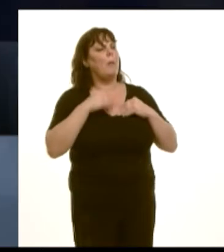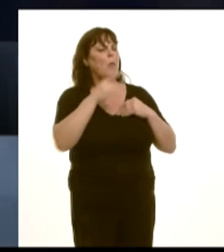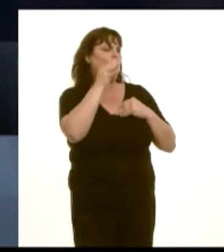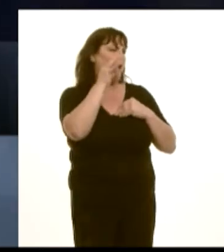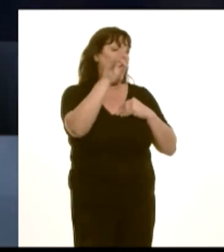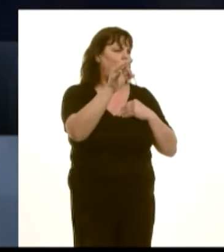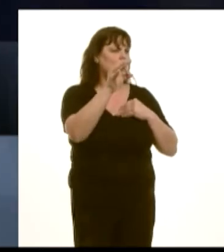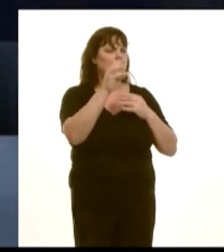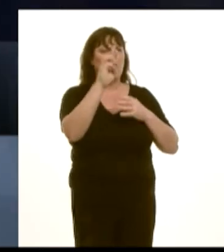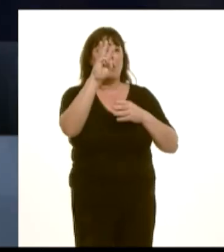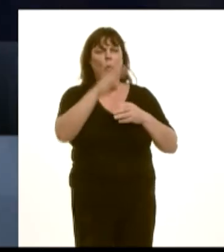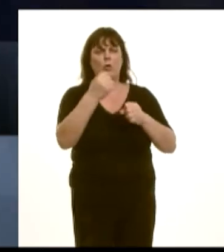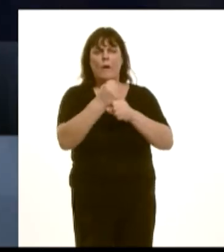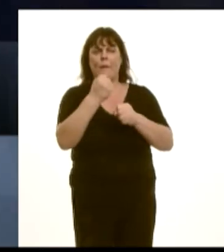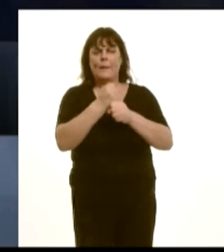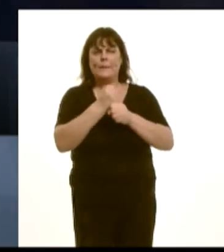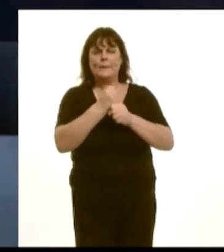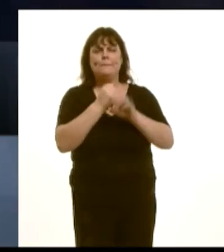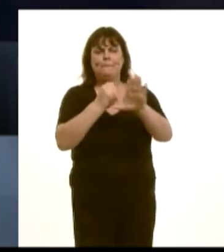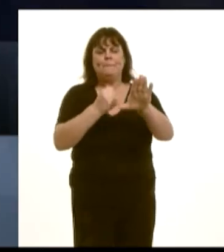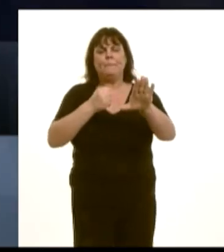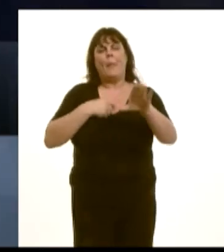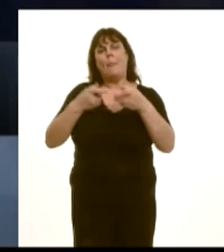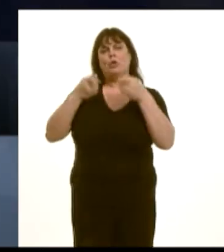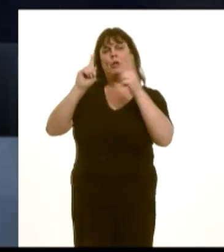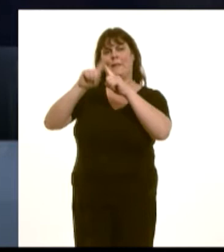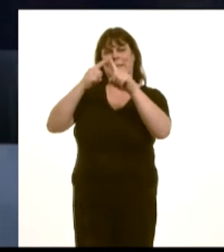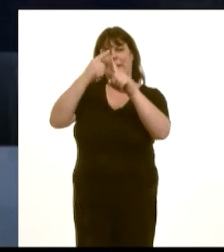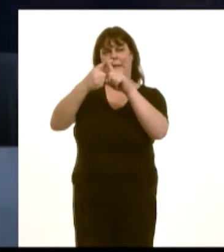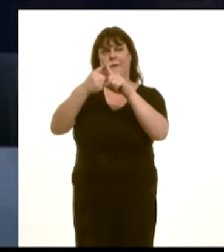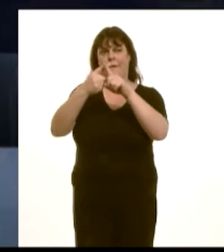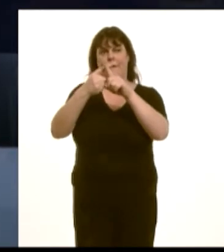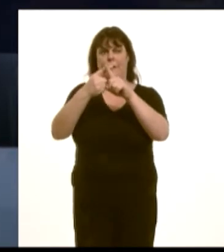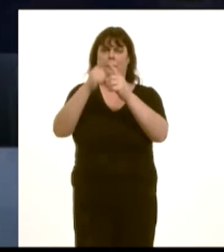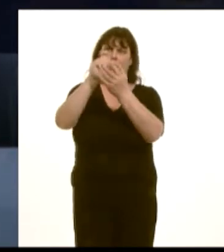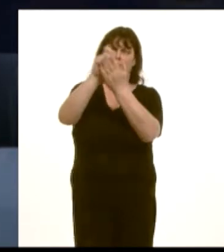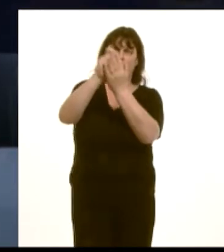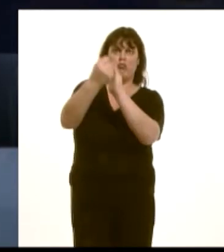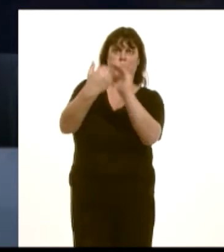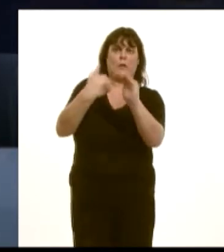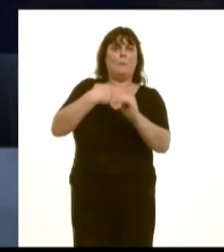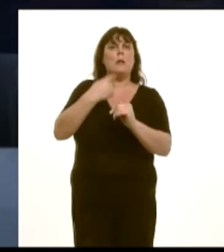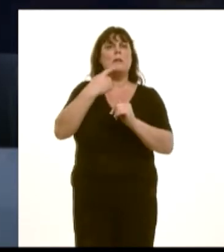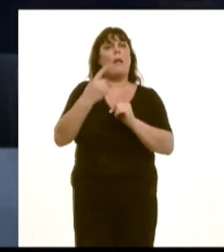executive has written to me saying that the waiting times in August were over a year,